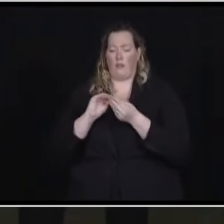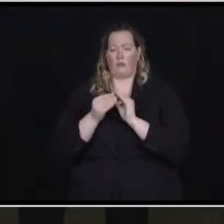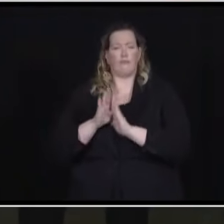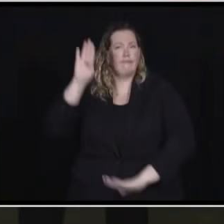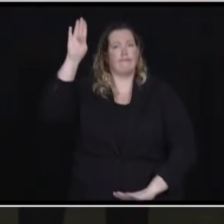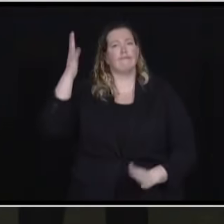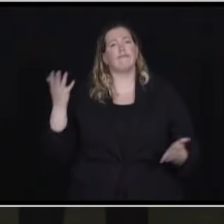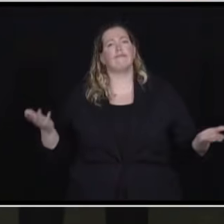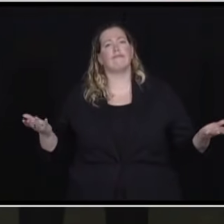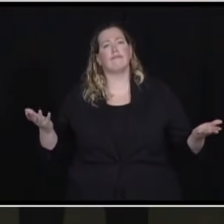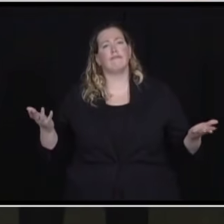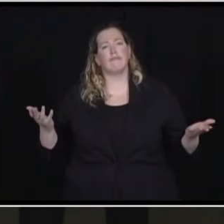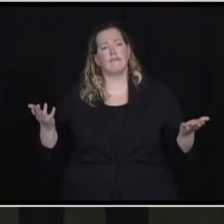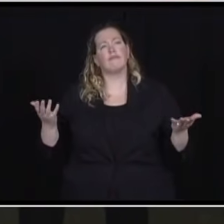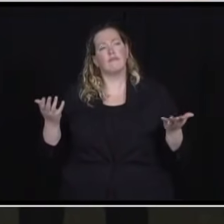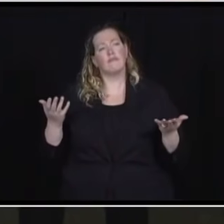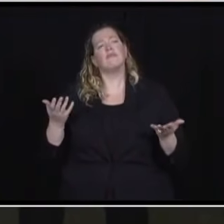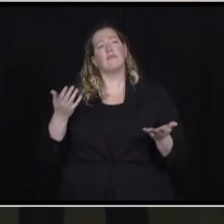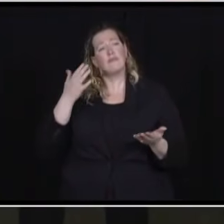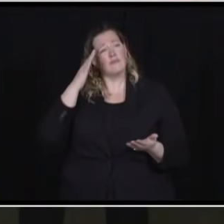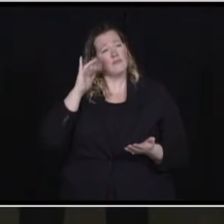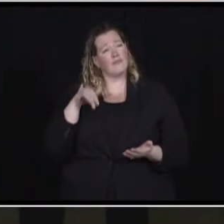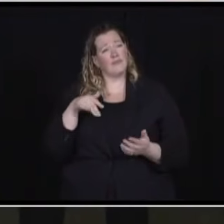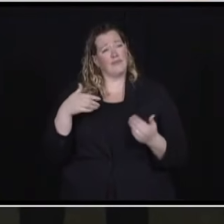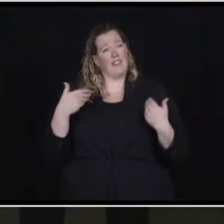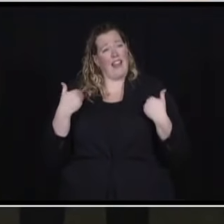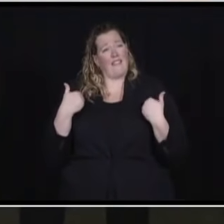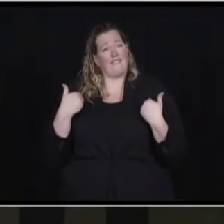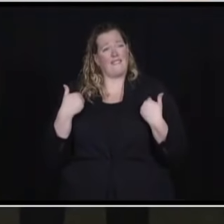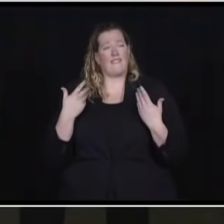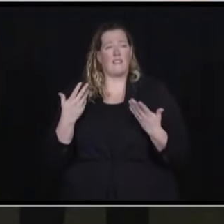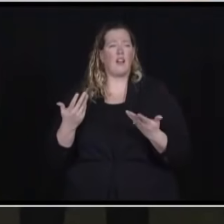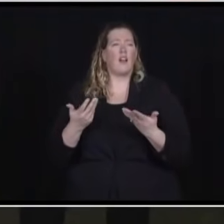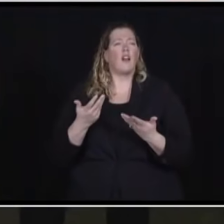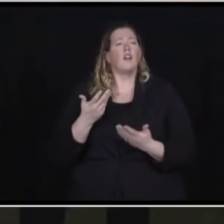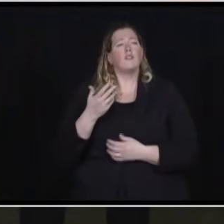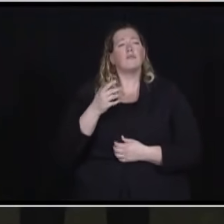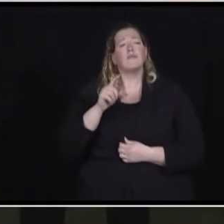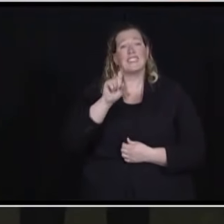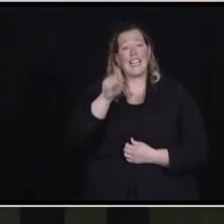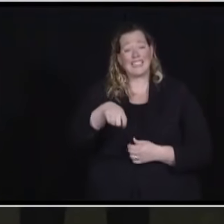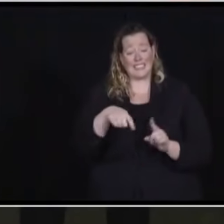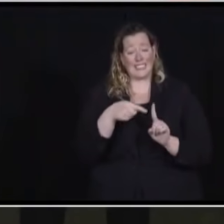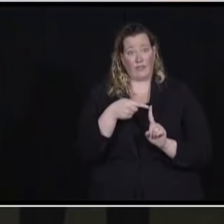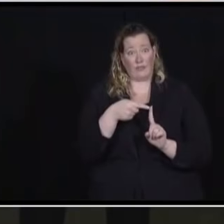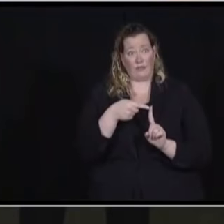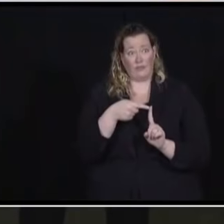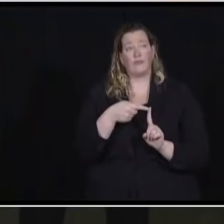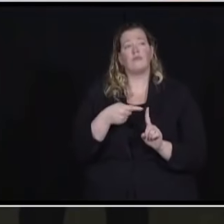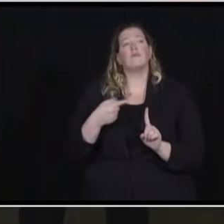Again, look at the states to the south, I want to ignore the regulations, they are blowing up.